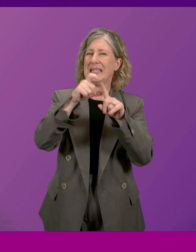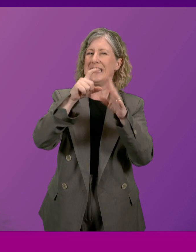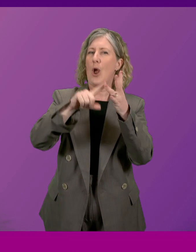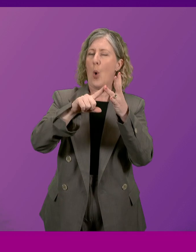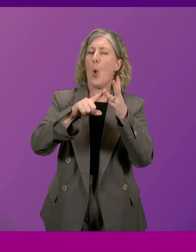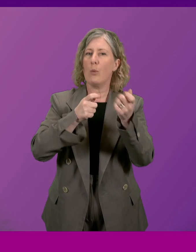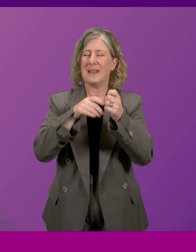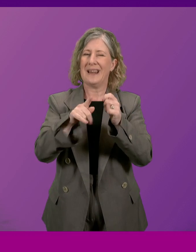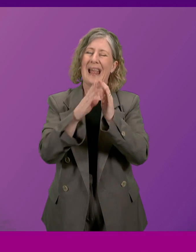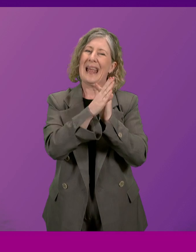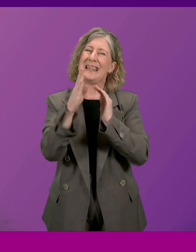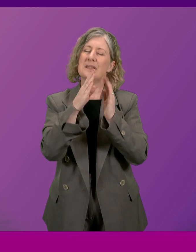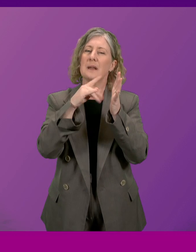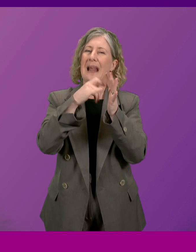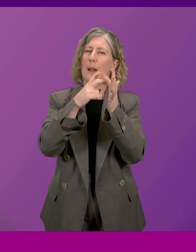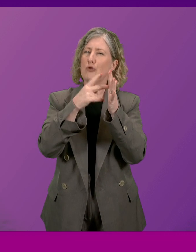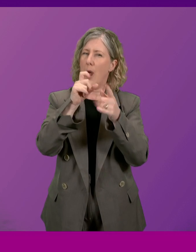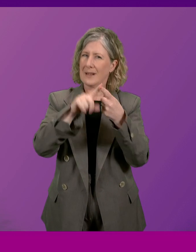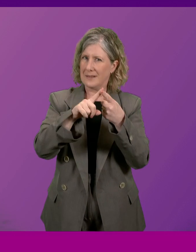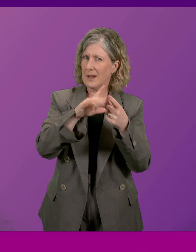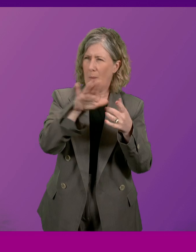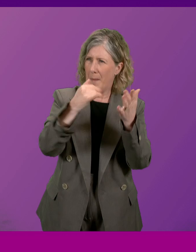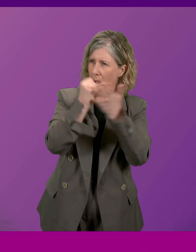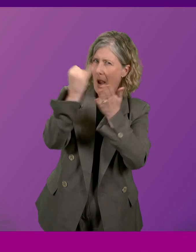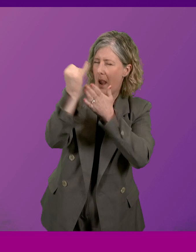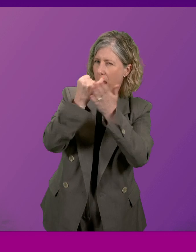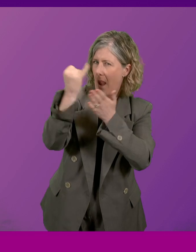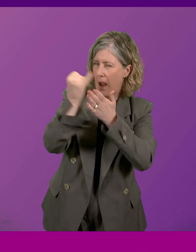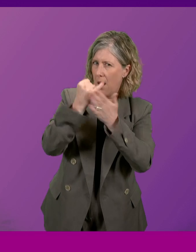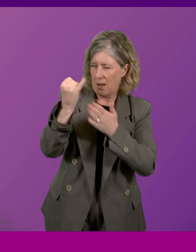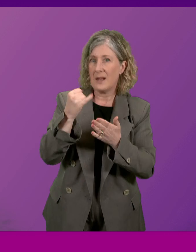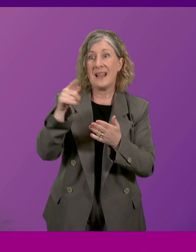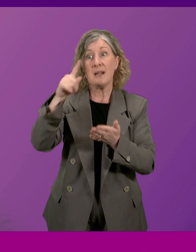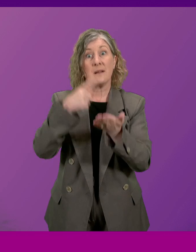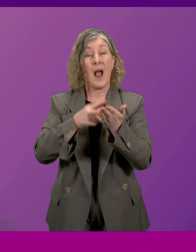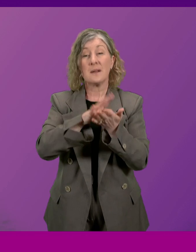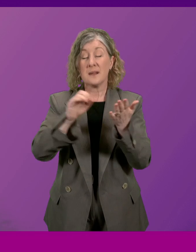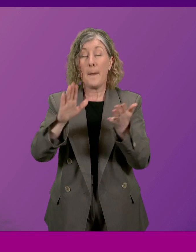the Labour council leader against that bad decision, which will remove 1,000 jobs from